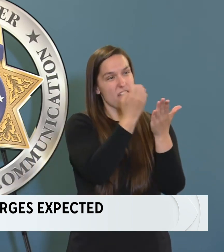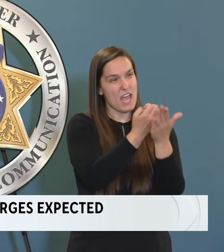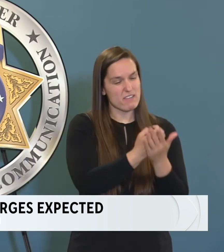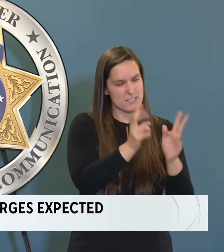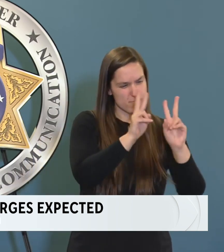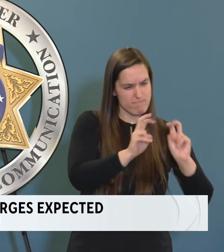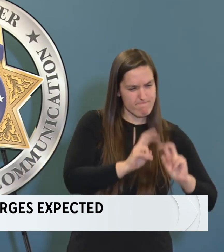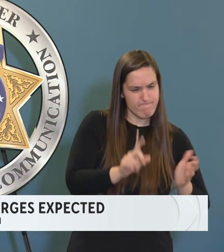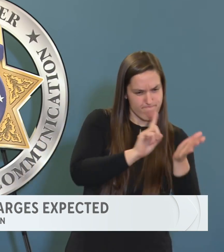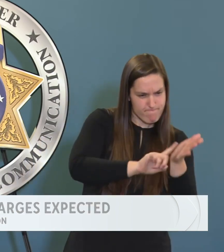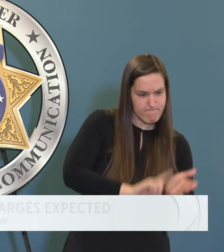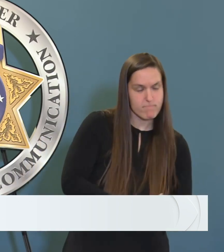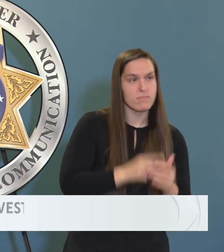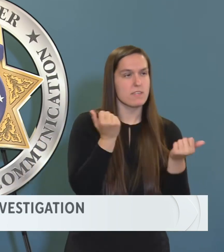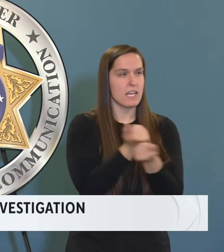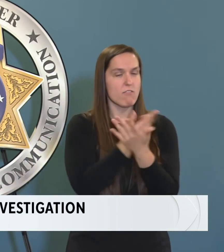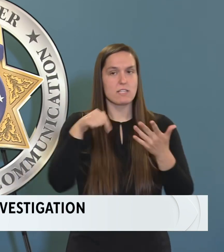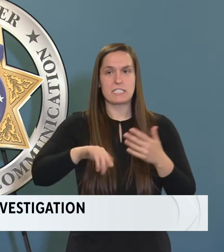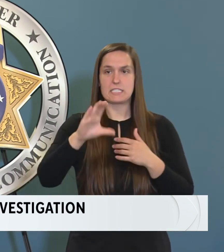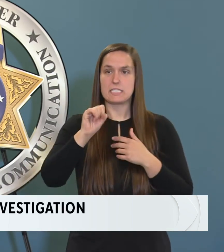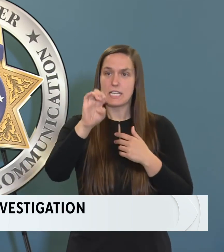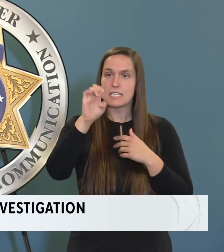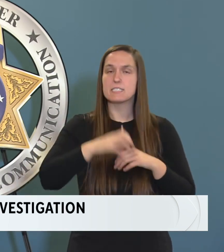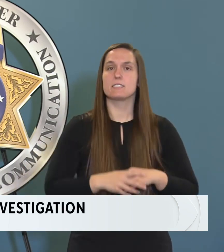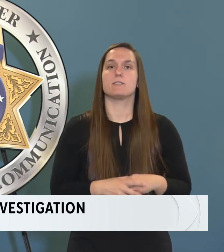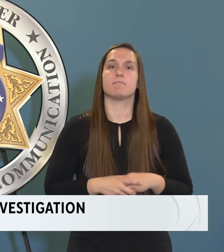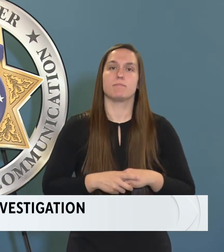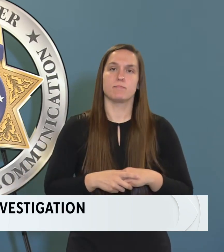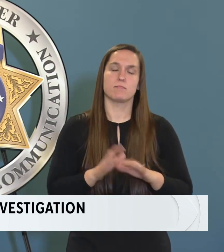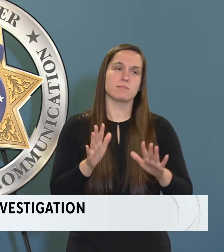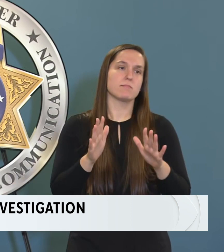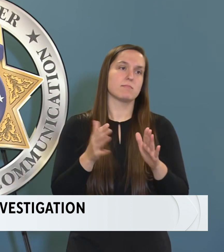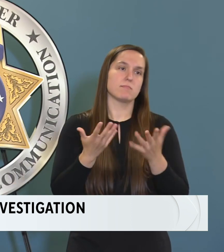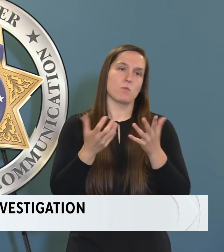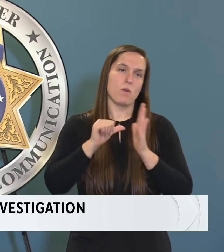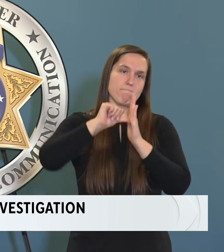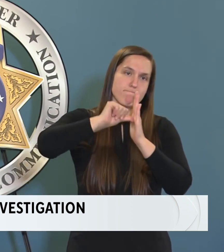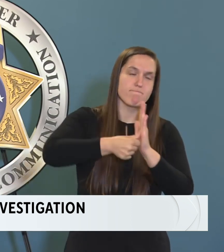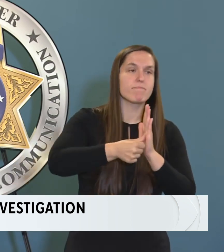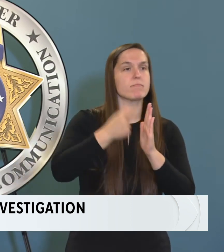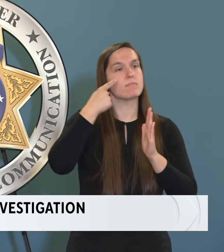CHARGING CRIMINAL OFFENSES BASED ON EVIDENCE AND NOT BASED ON EMOTION. WE HAVE GONE